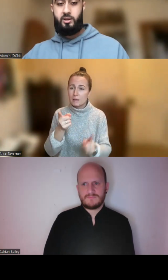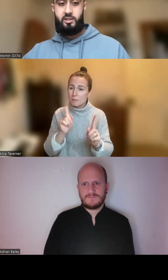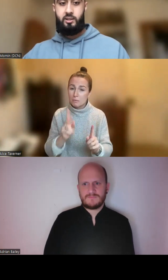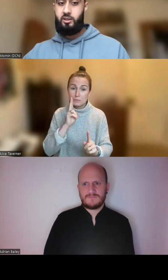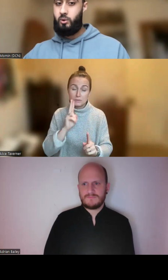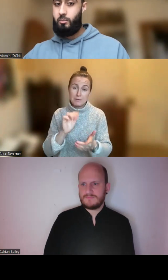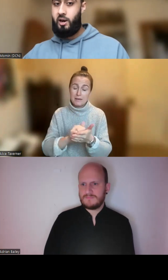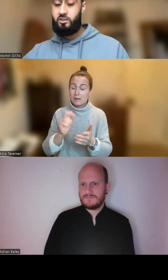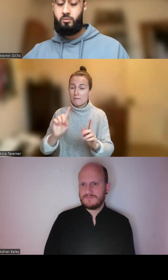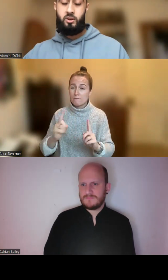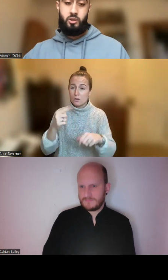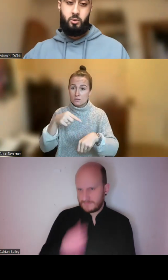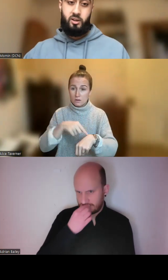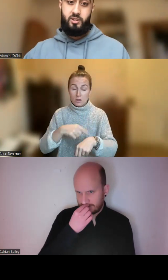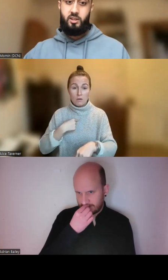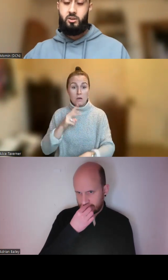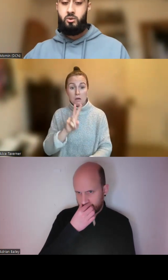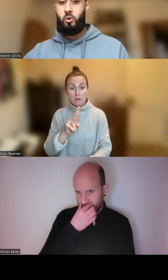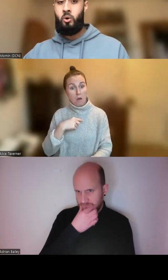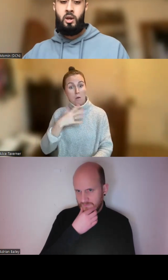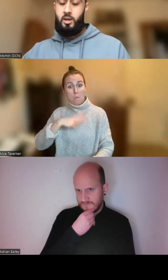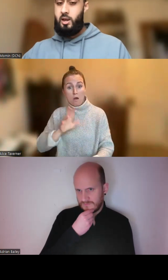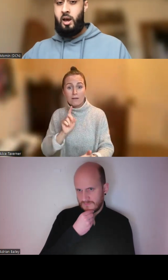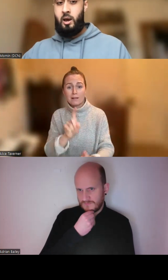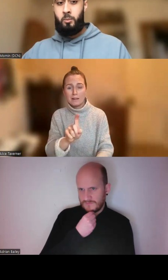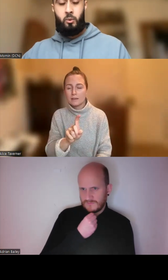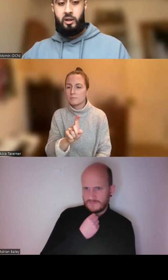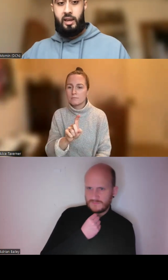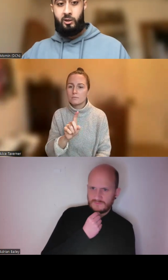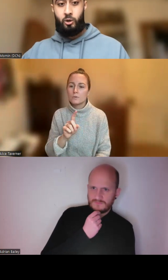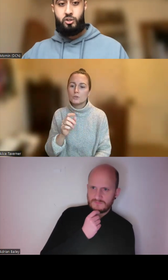decide that they want to buy something or they want to visit you or they want to get in touch.